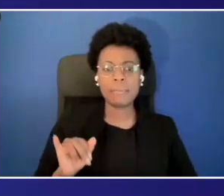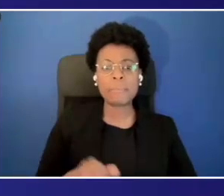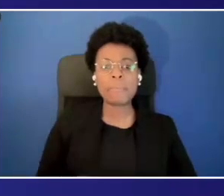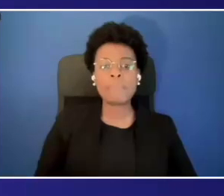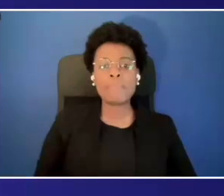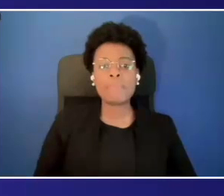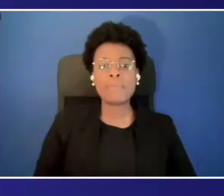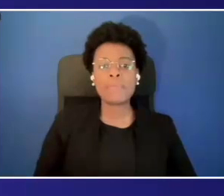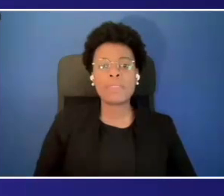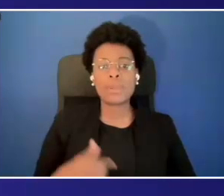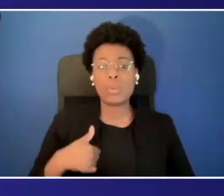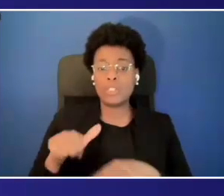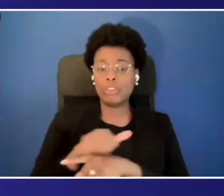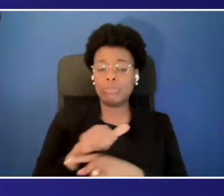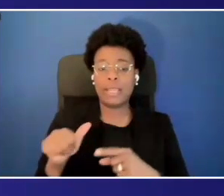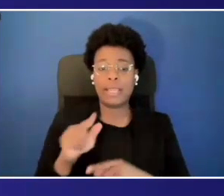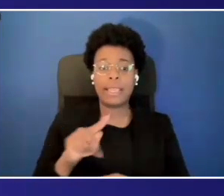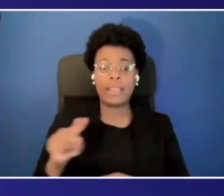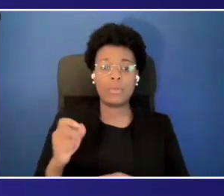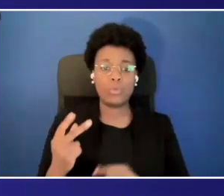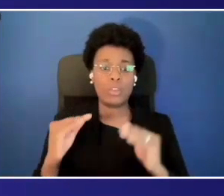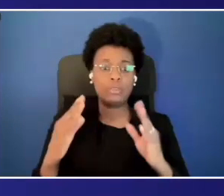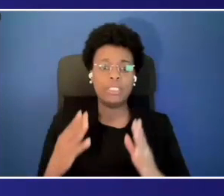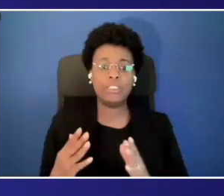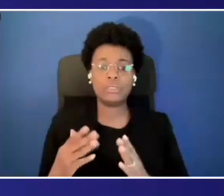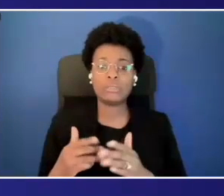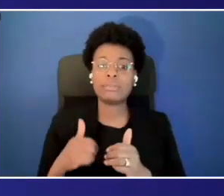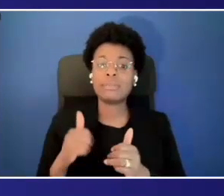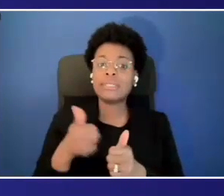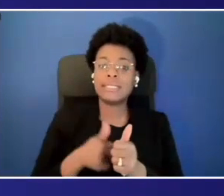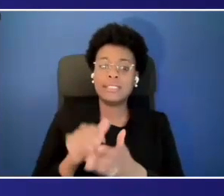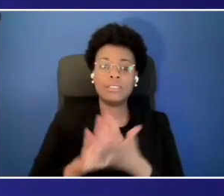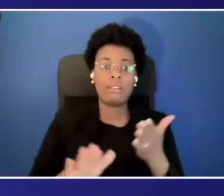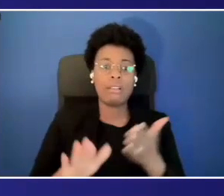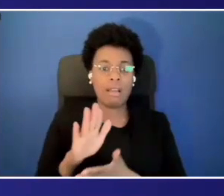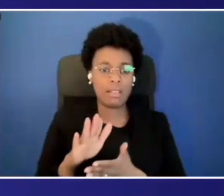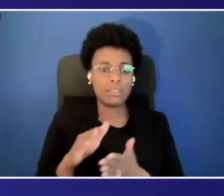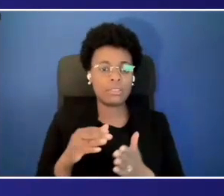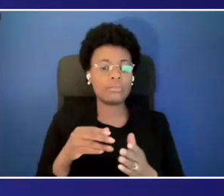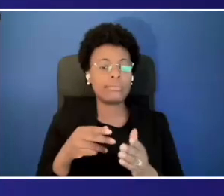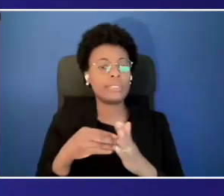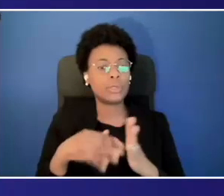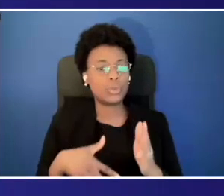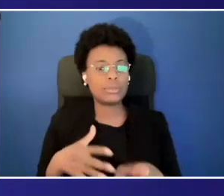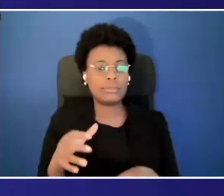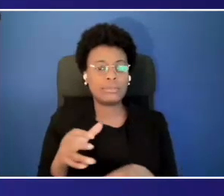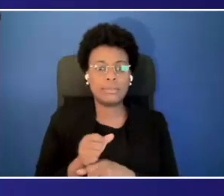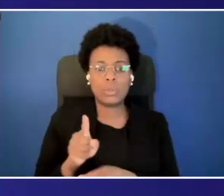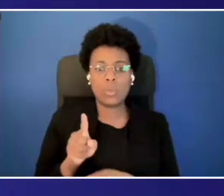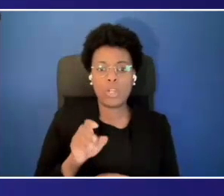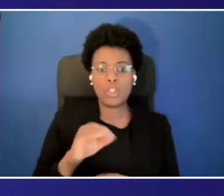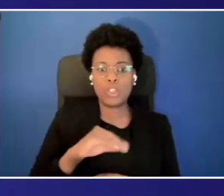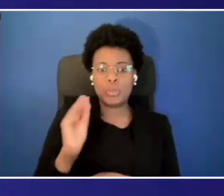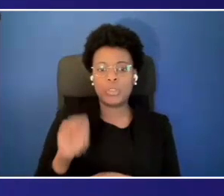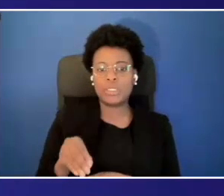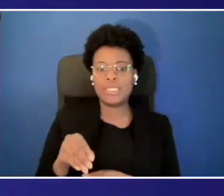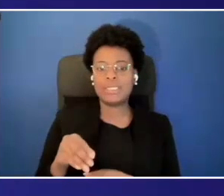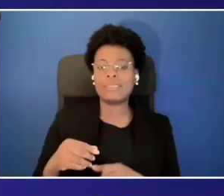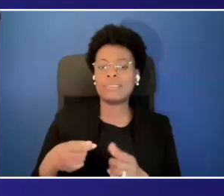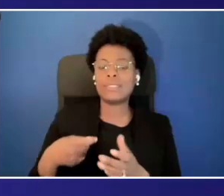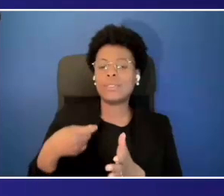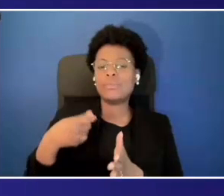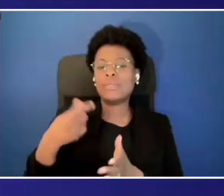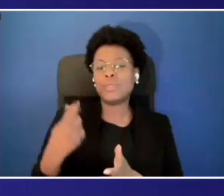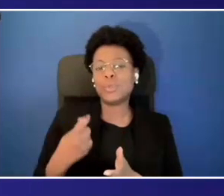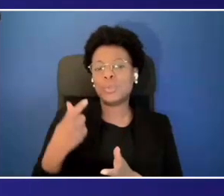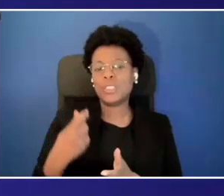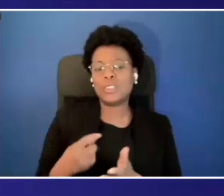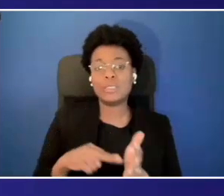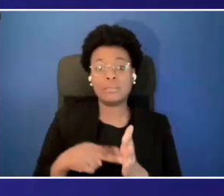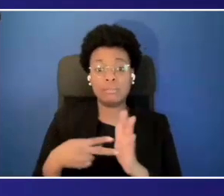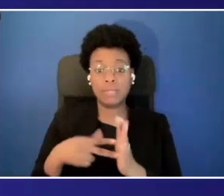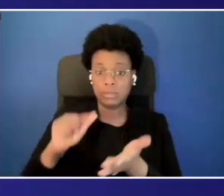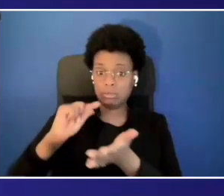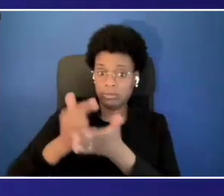And through our labor program, students work campus jobs to help offset other expenses. Our model allows most graduates to leave with little or no student loan death.